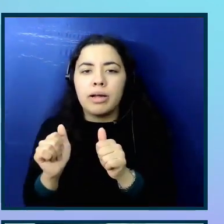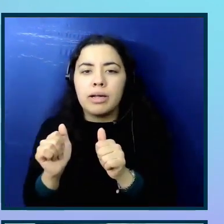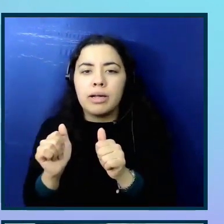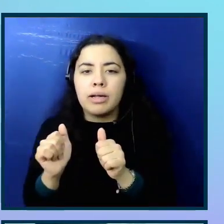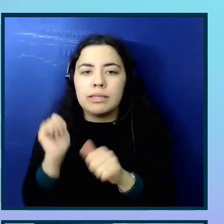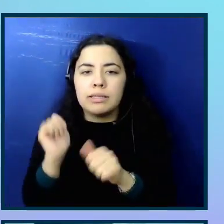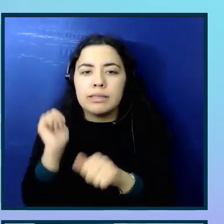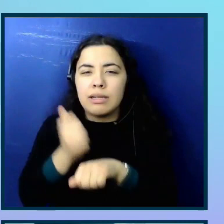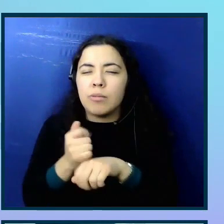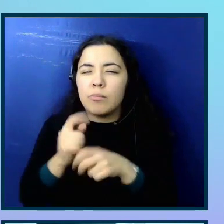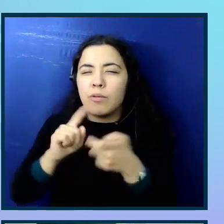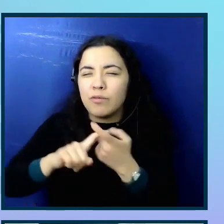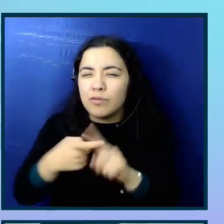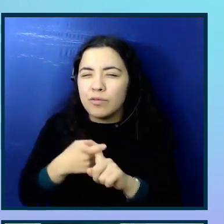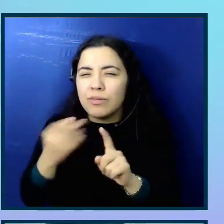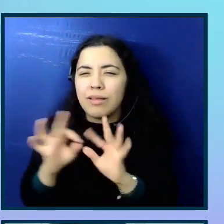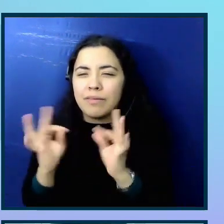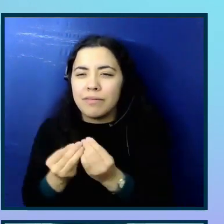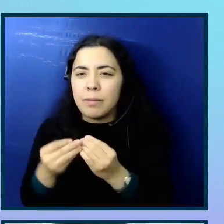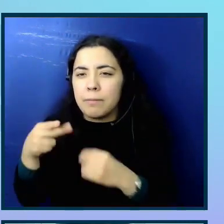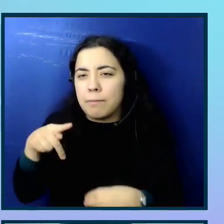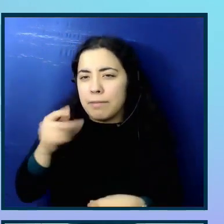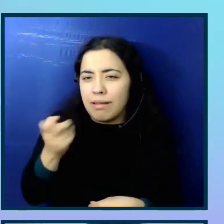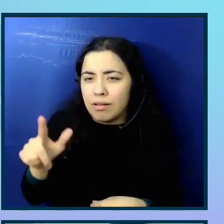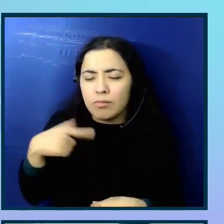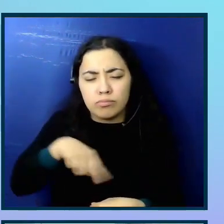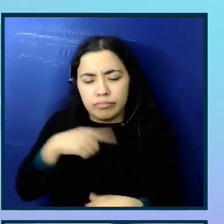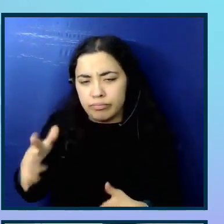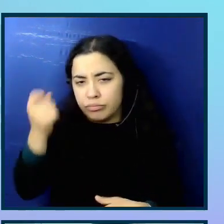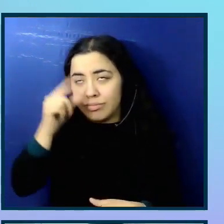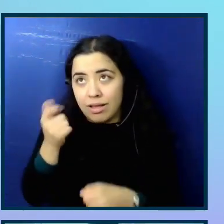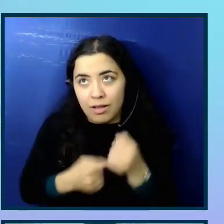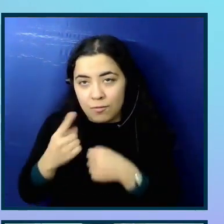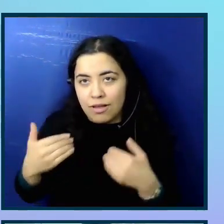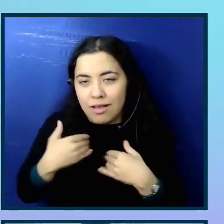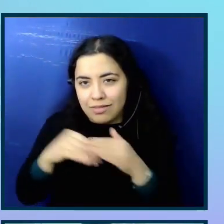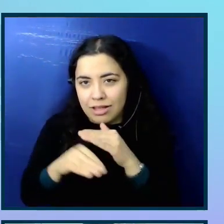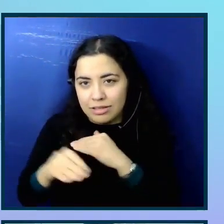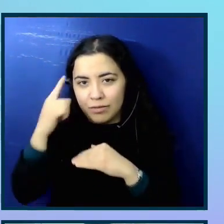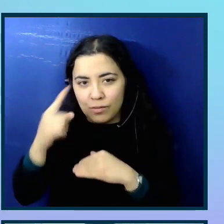We also understand that not a lot of people have, or not everybody has access to the sort of vendors